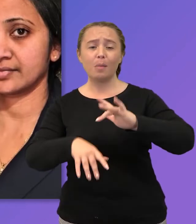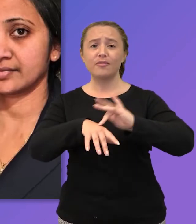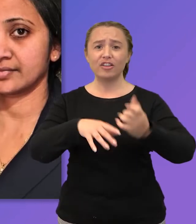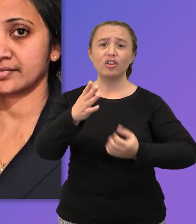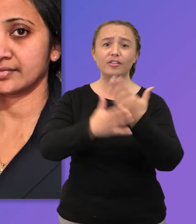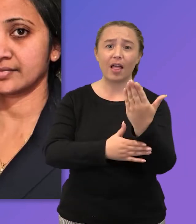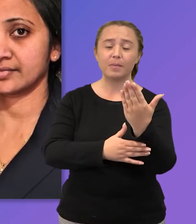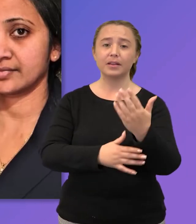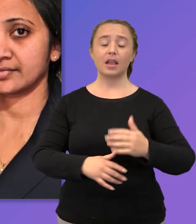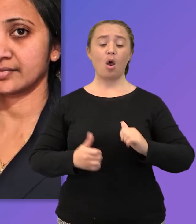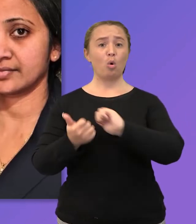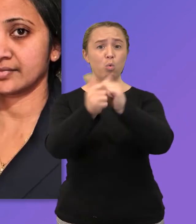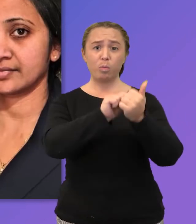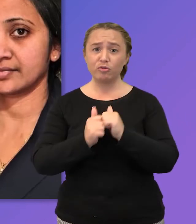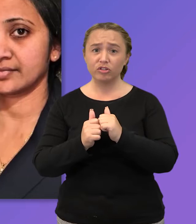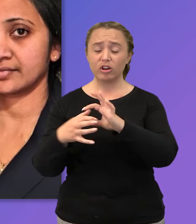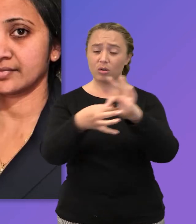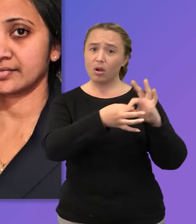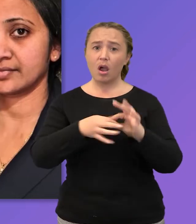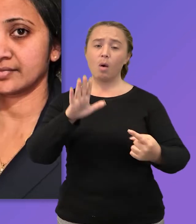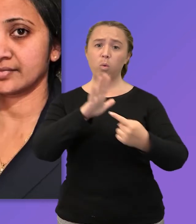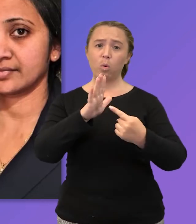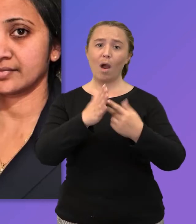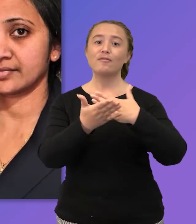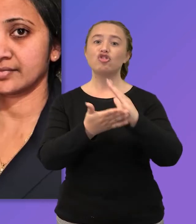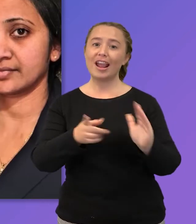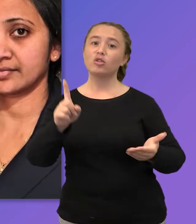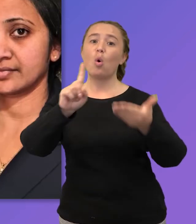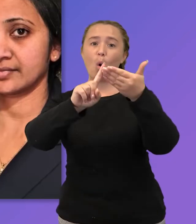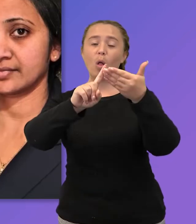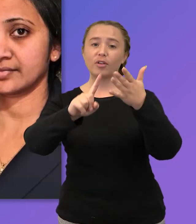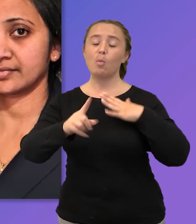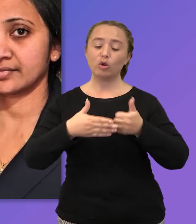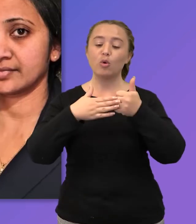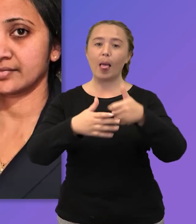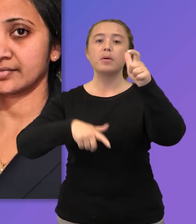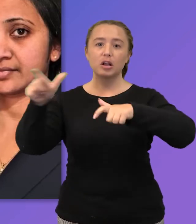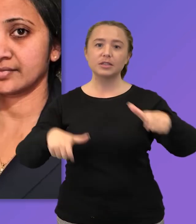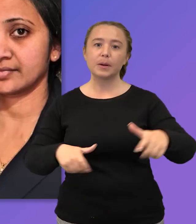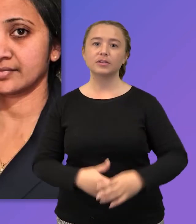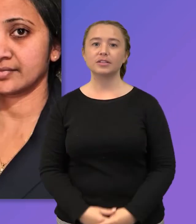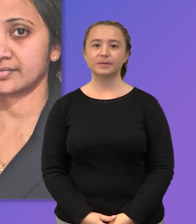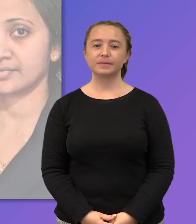There is a true spirit of cooperation and shared goals all working around. Helping our customers